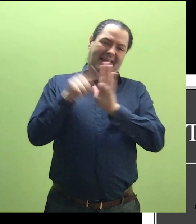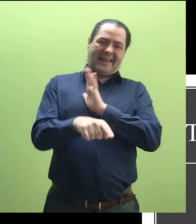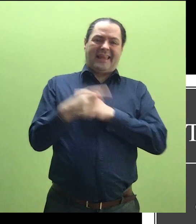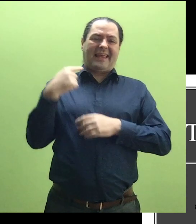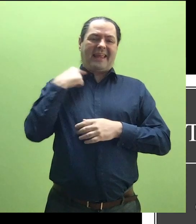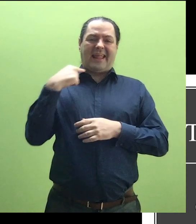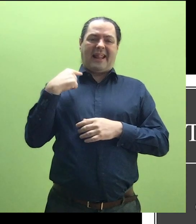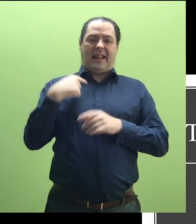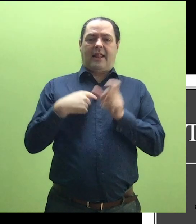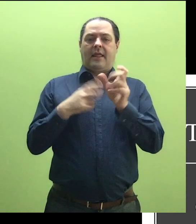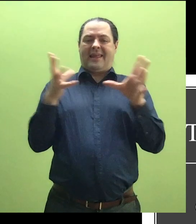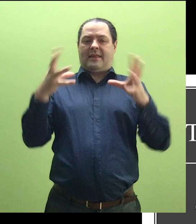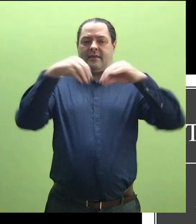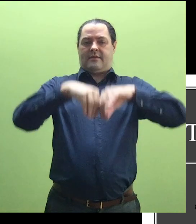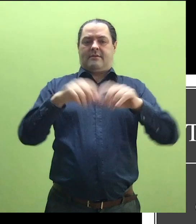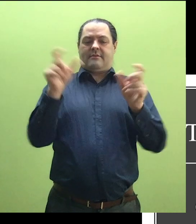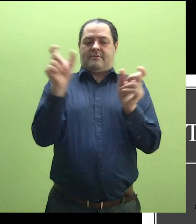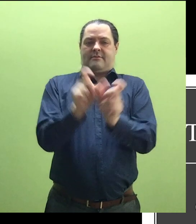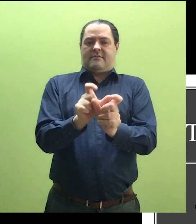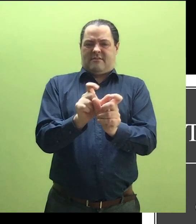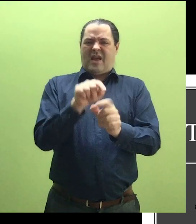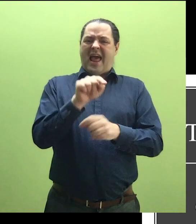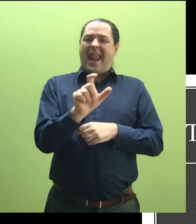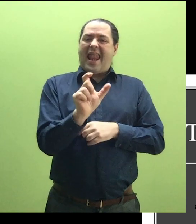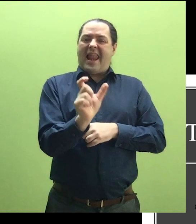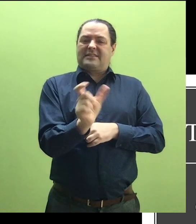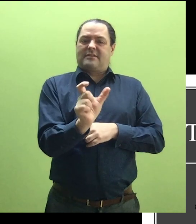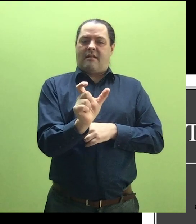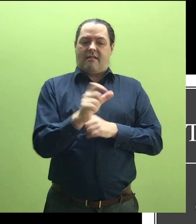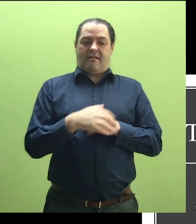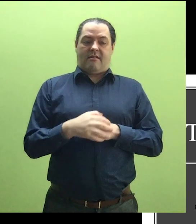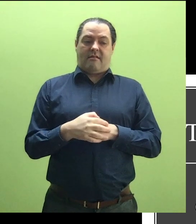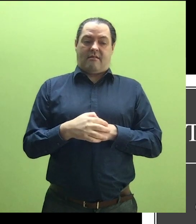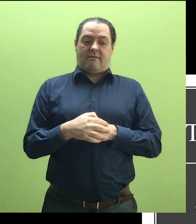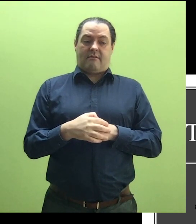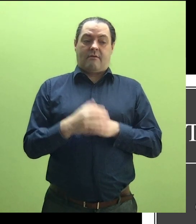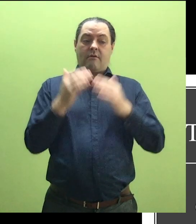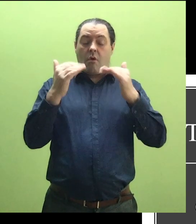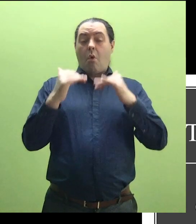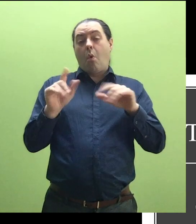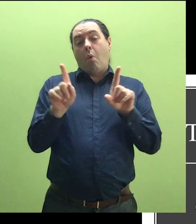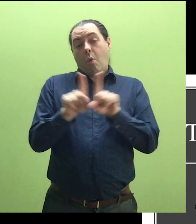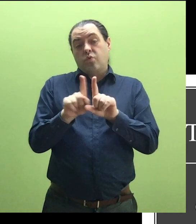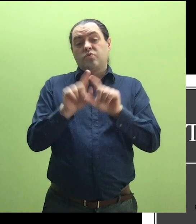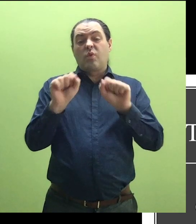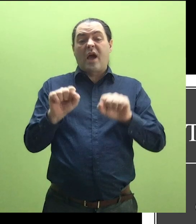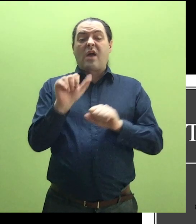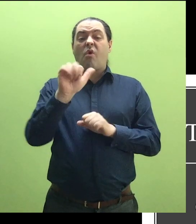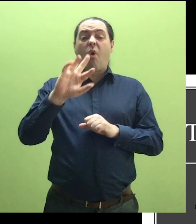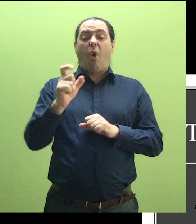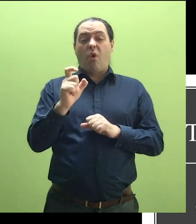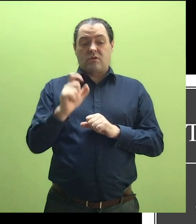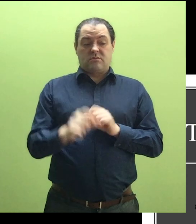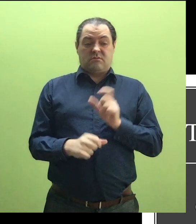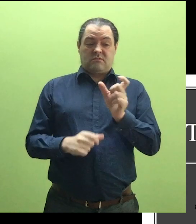these components as it is a lexical causative. Analytical causatives can also be formed with an auxiliary like "make" as